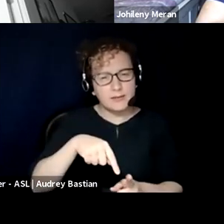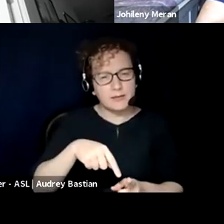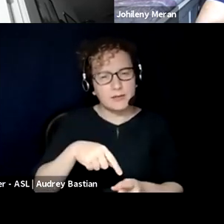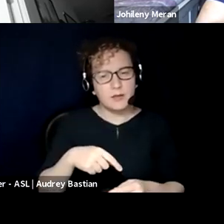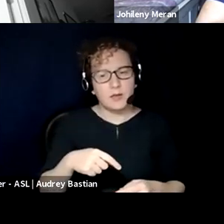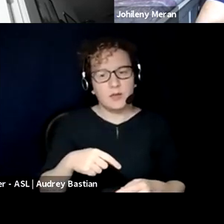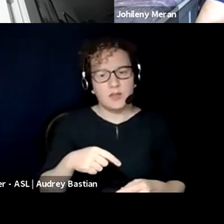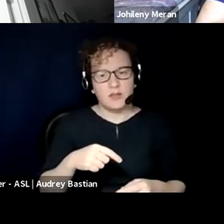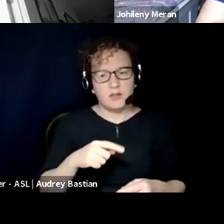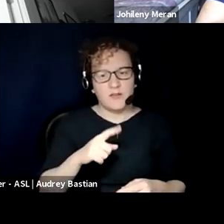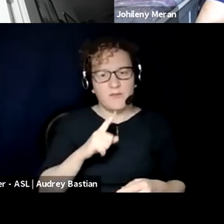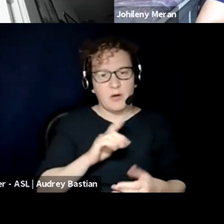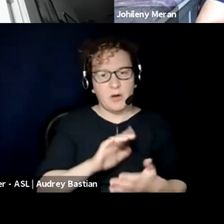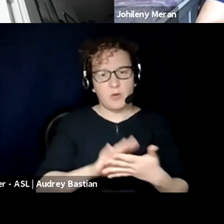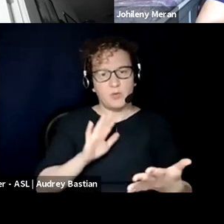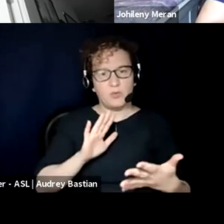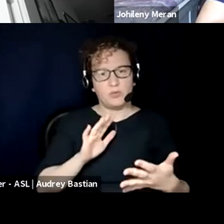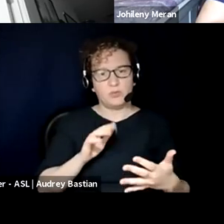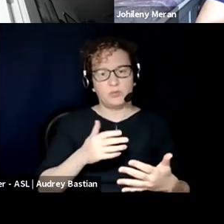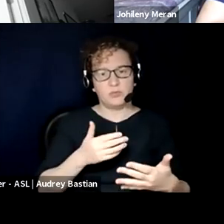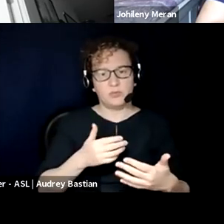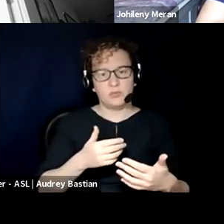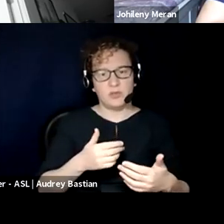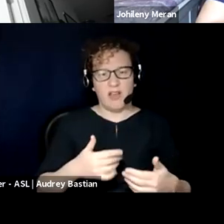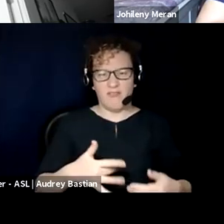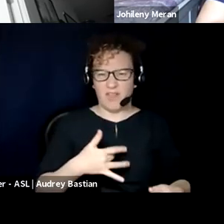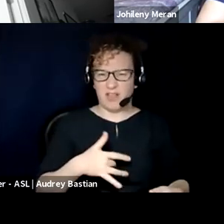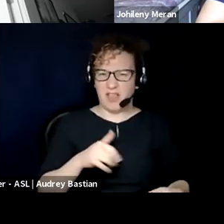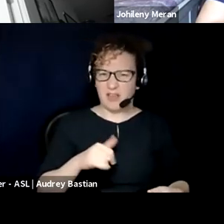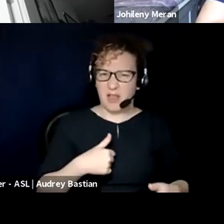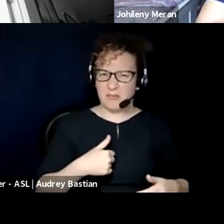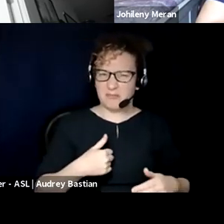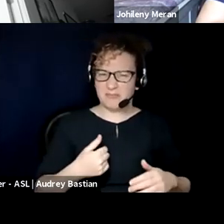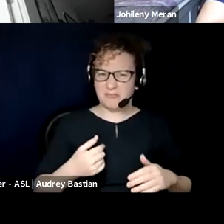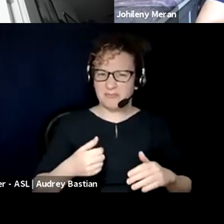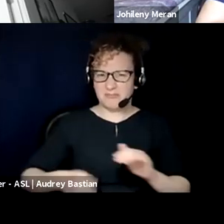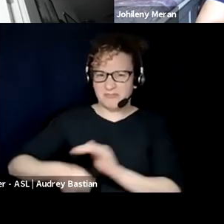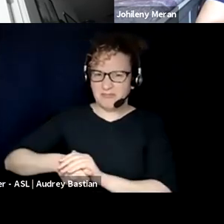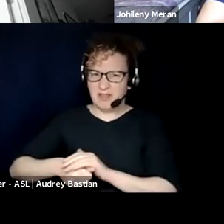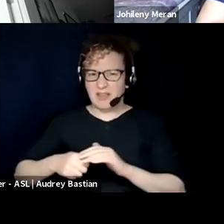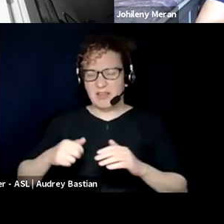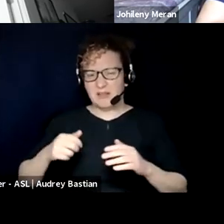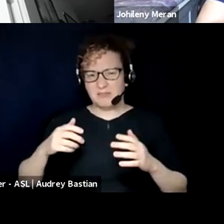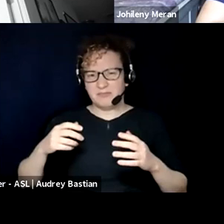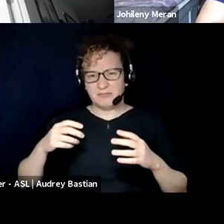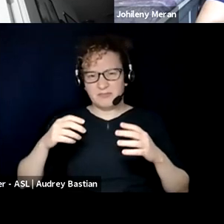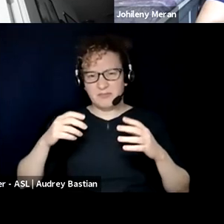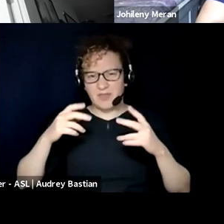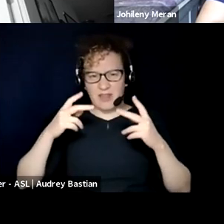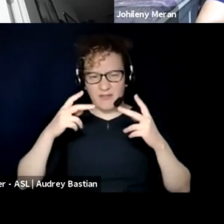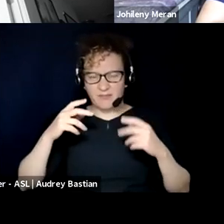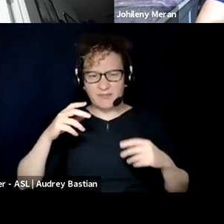like very removed. And I kind of felt in an invisible at that point. I think in both scenarios